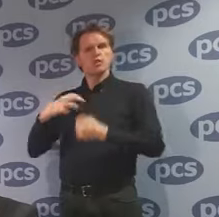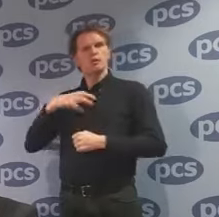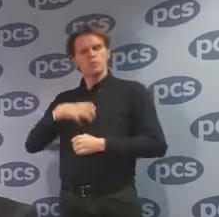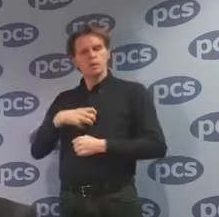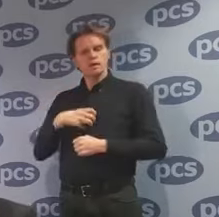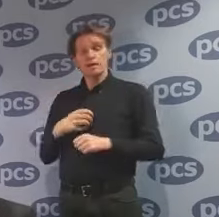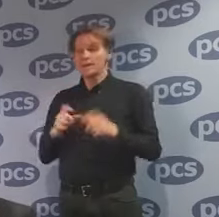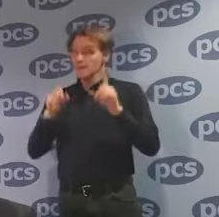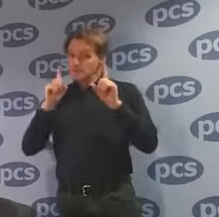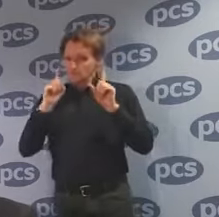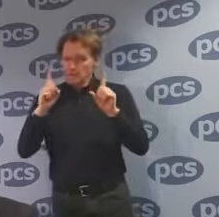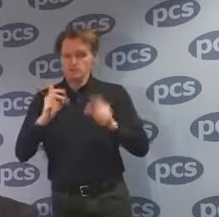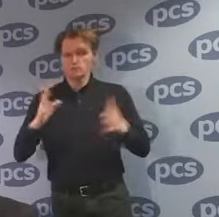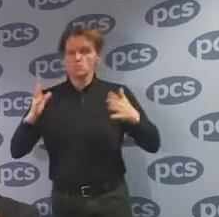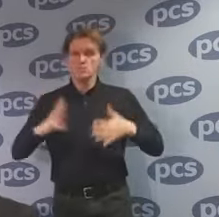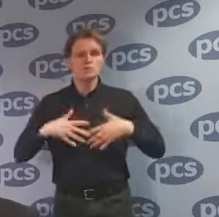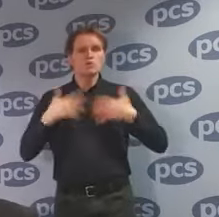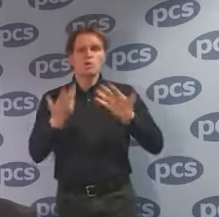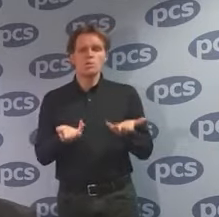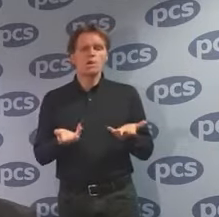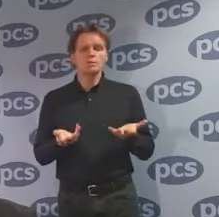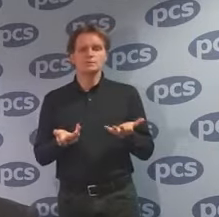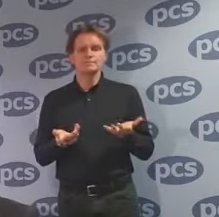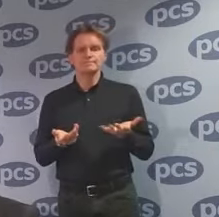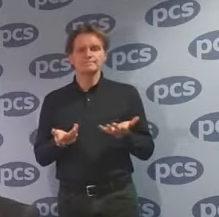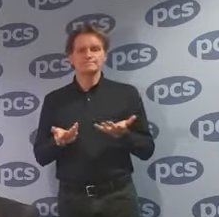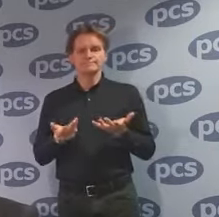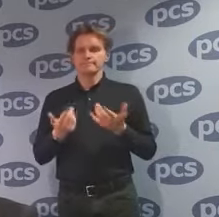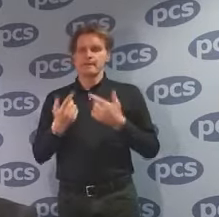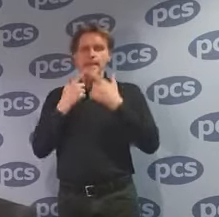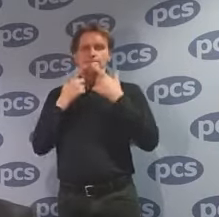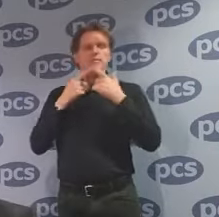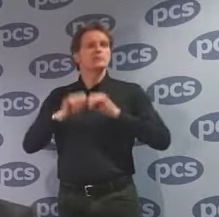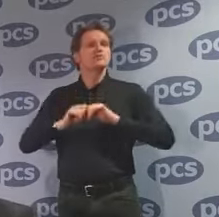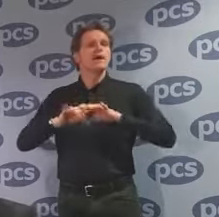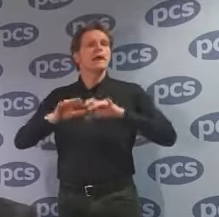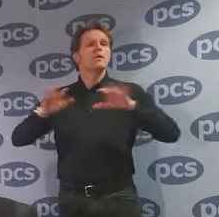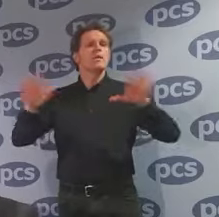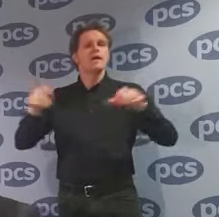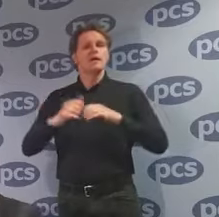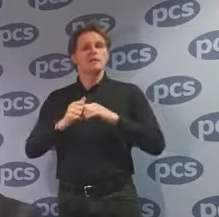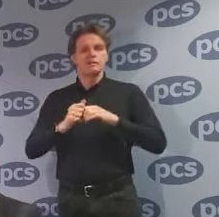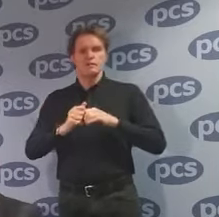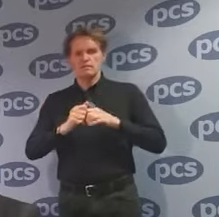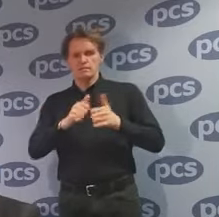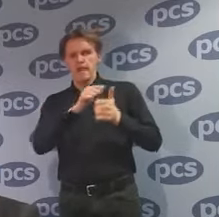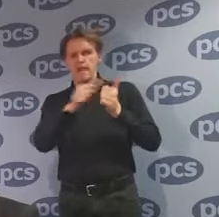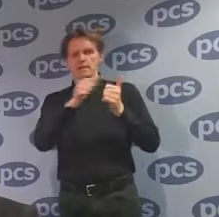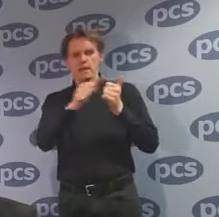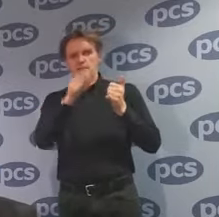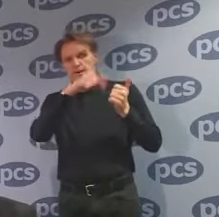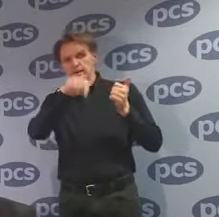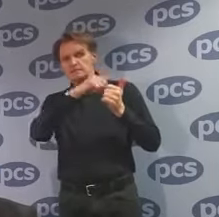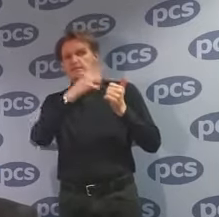don't want to do is inadvertently put information in the public domain that the employer has access to because we're very nervous and we have